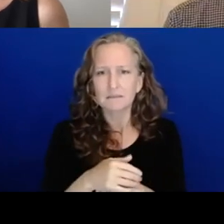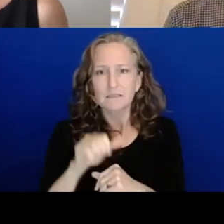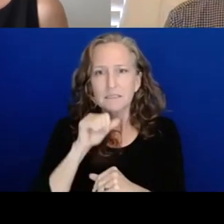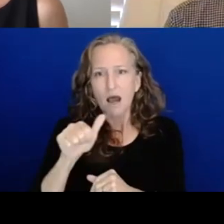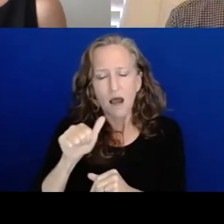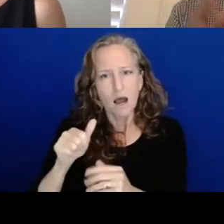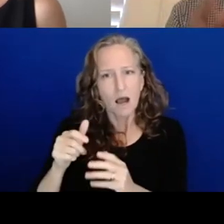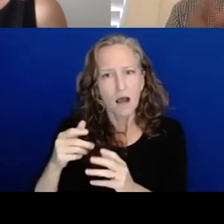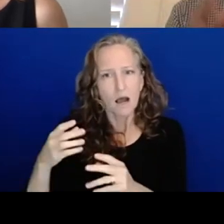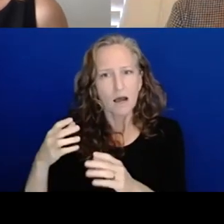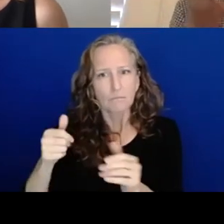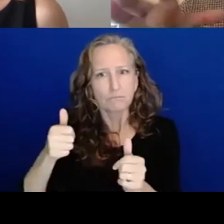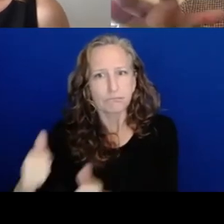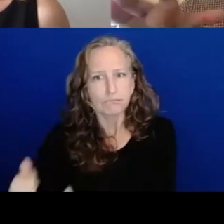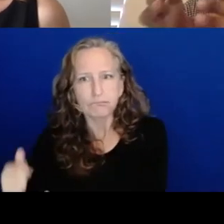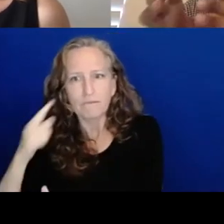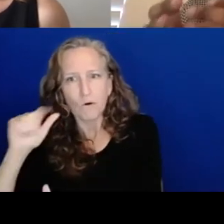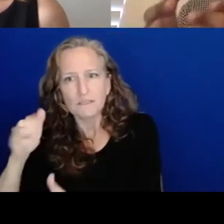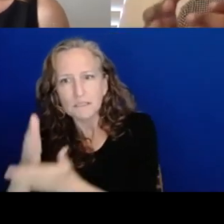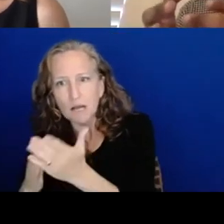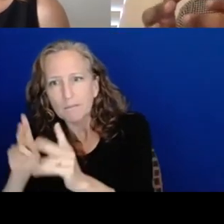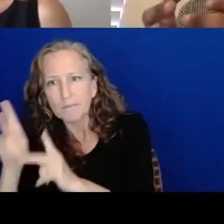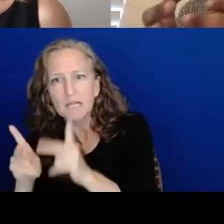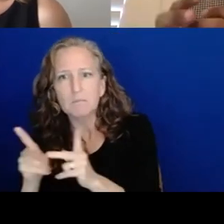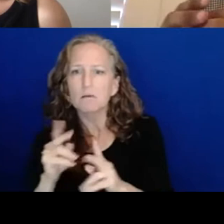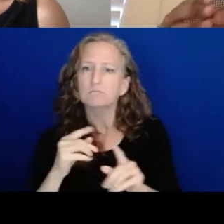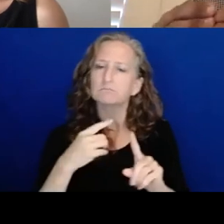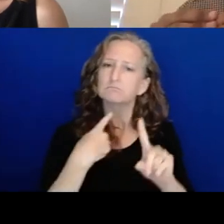me. And I'm looking forward to driving that impact through product and making sure this